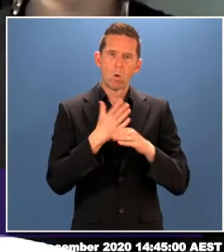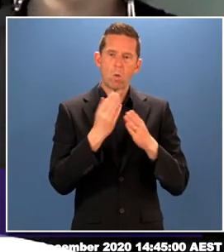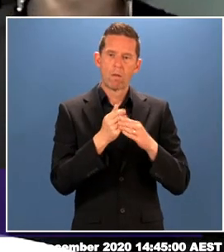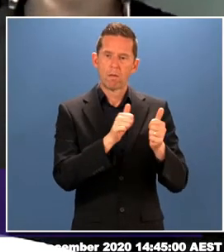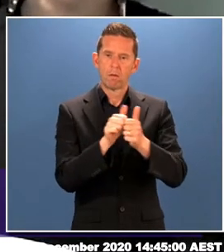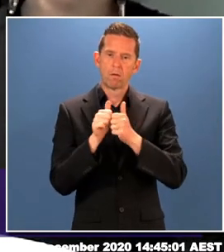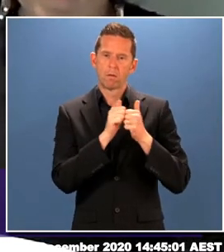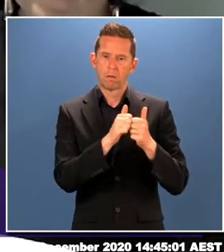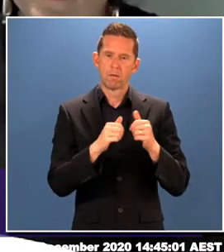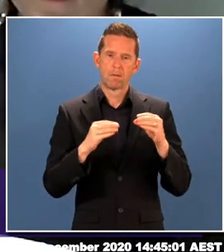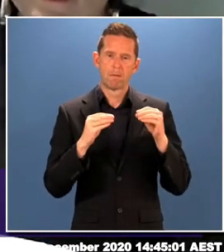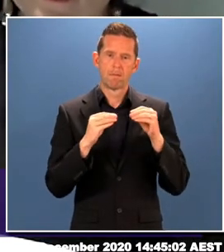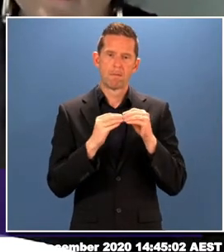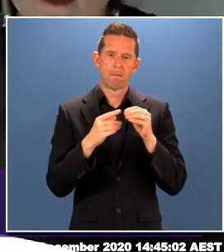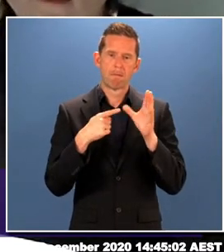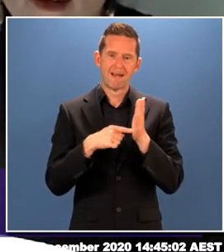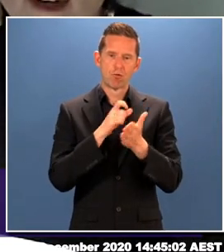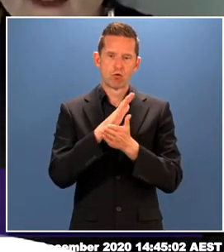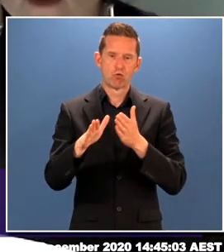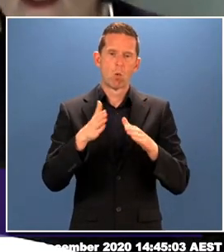a disability employment centre, to develop that resource.